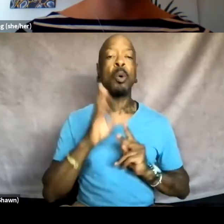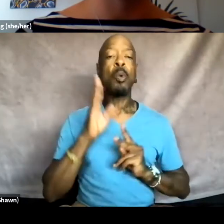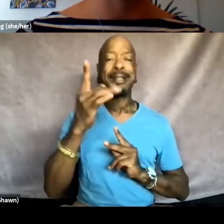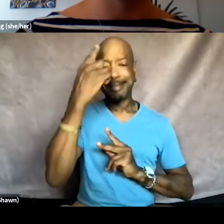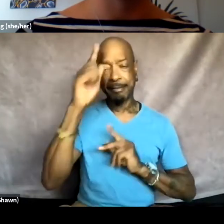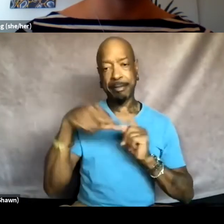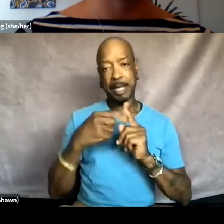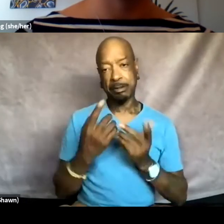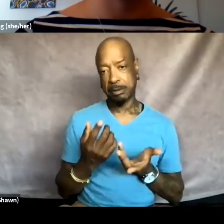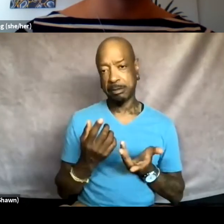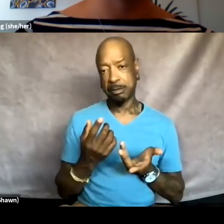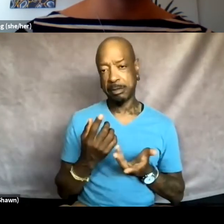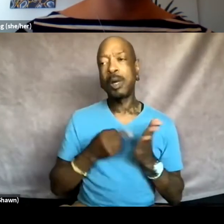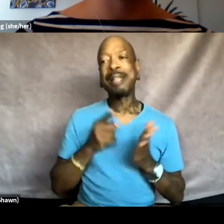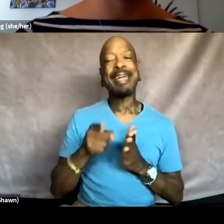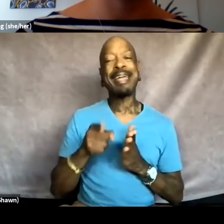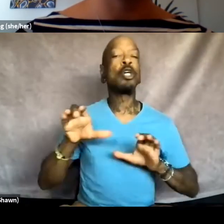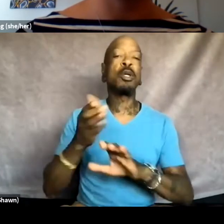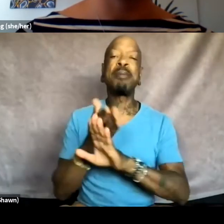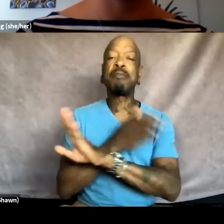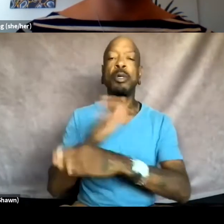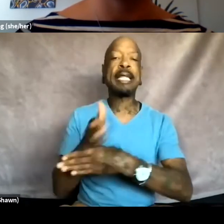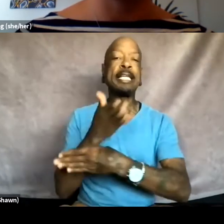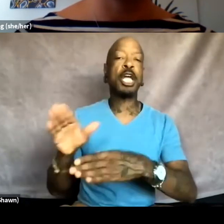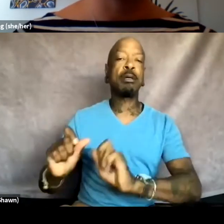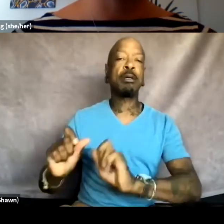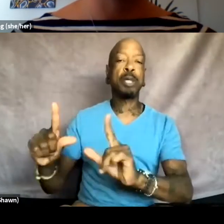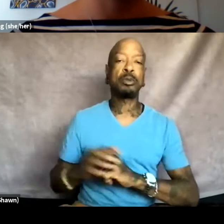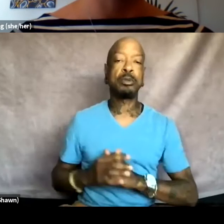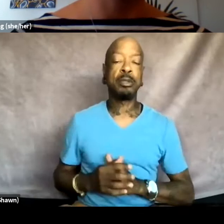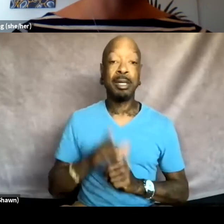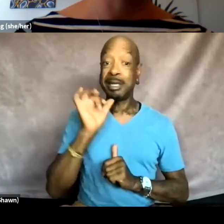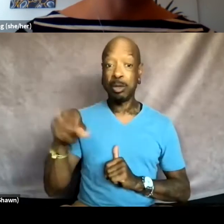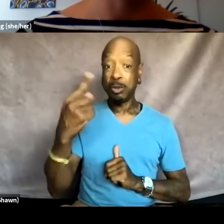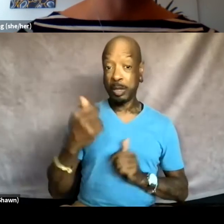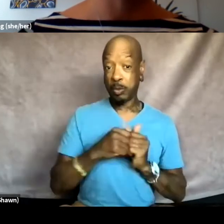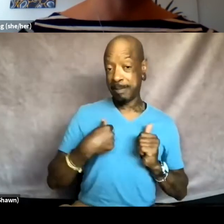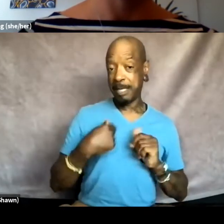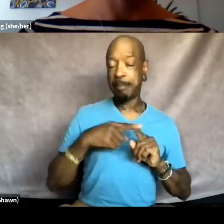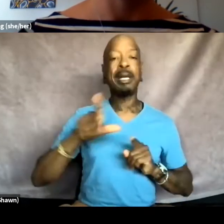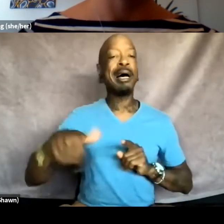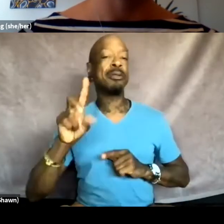Keah Brown: they're doing before they share it, not only with me and this other in in other disabled people, but like.